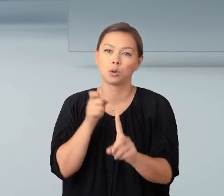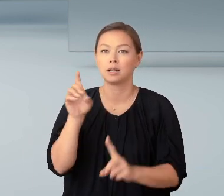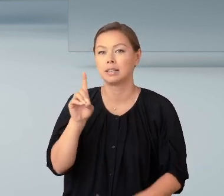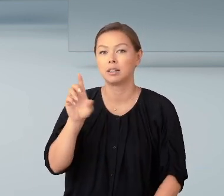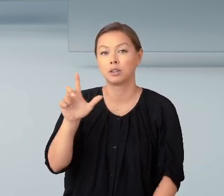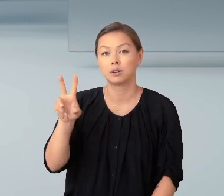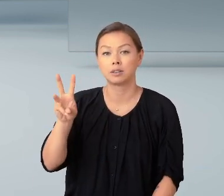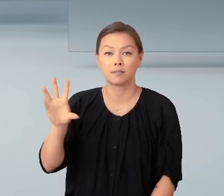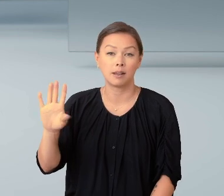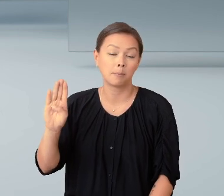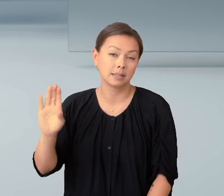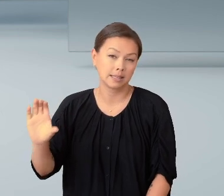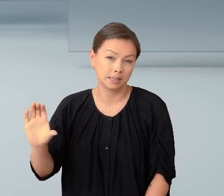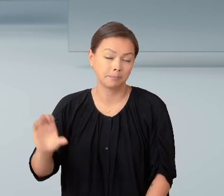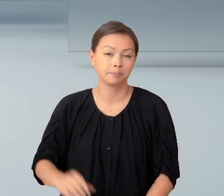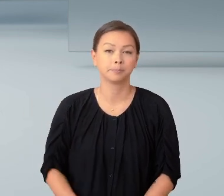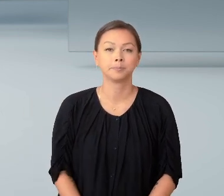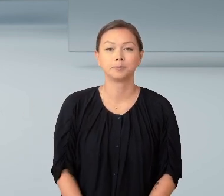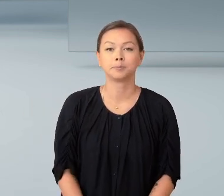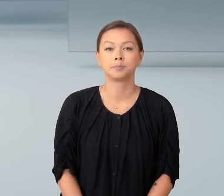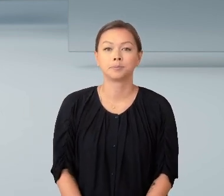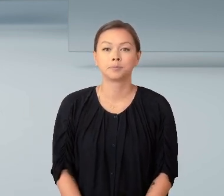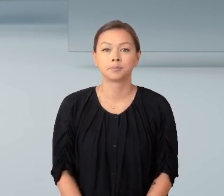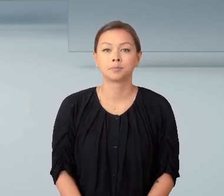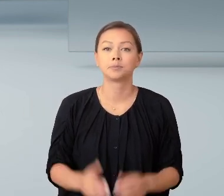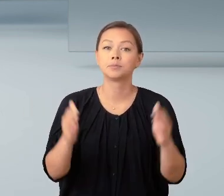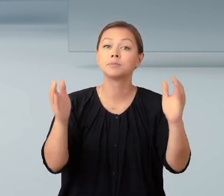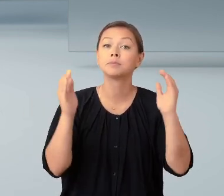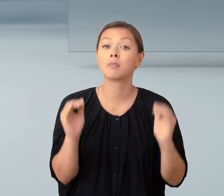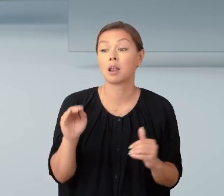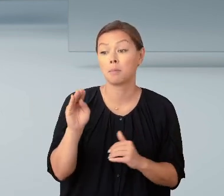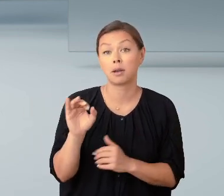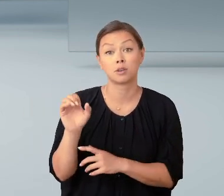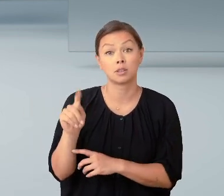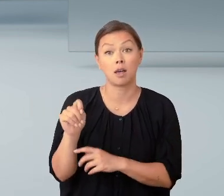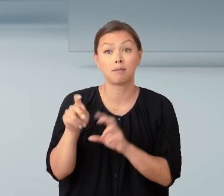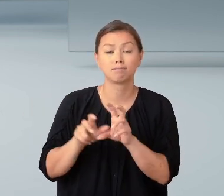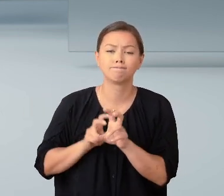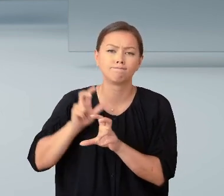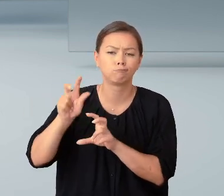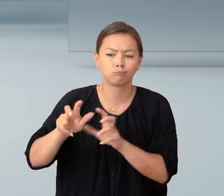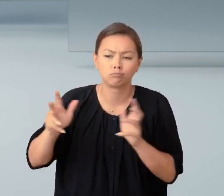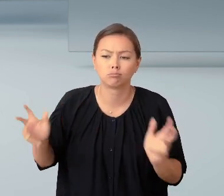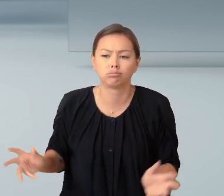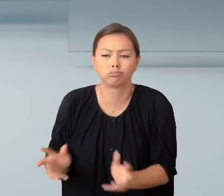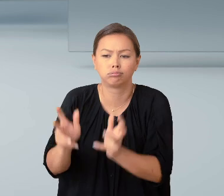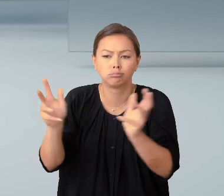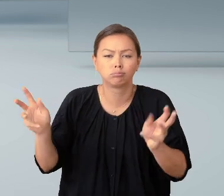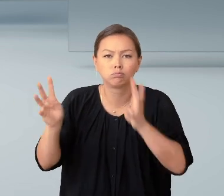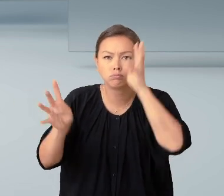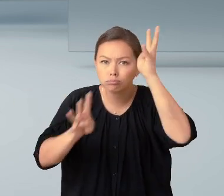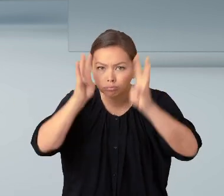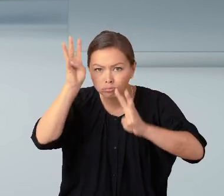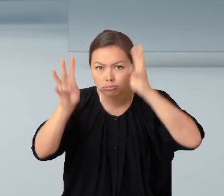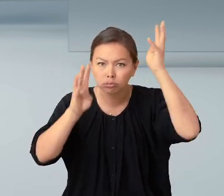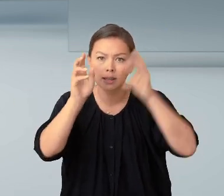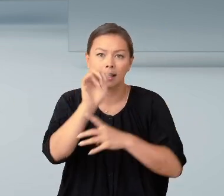Central. Microsoft has invested in fueling AI innovation for years. They've spent decades in research and